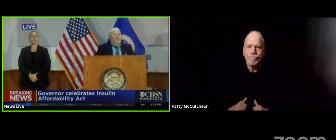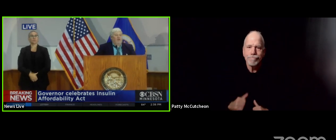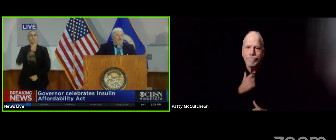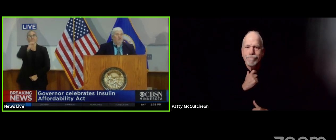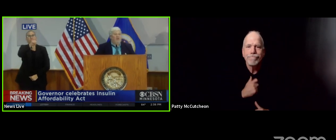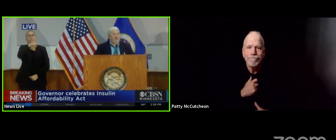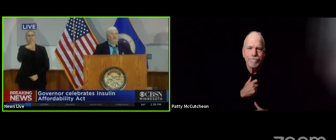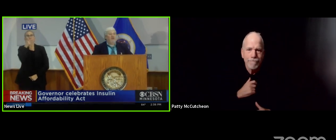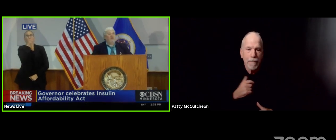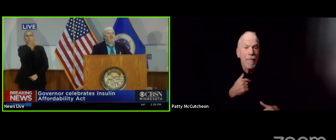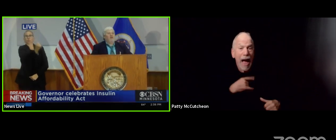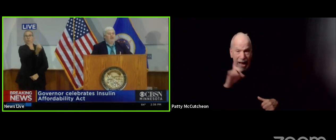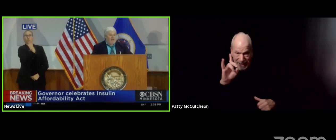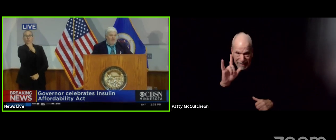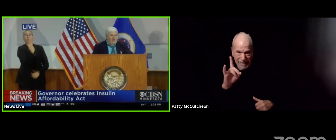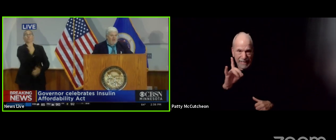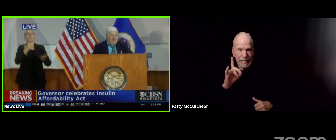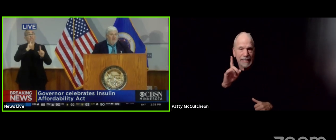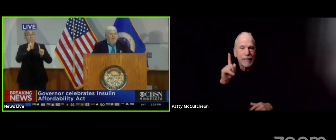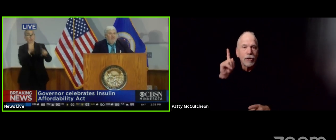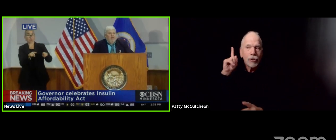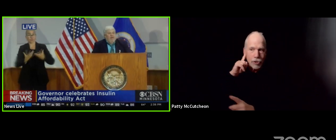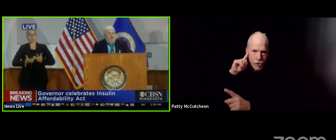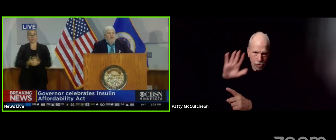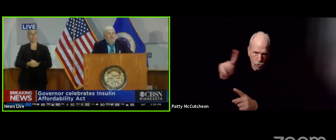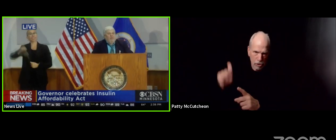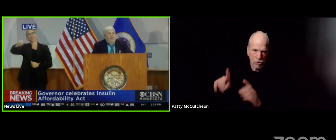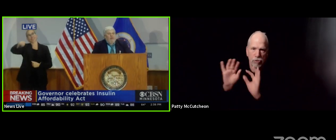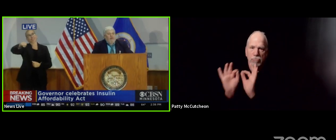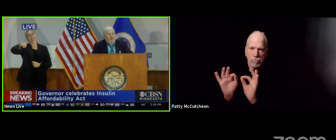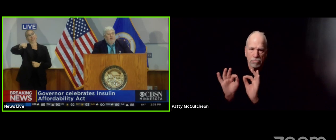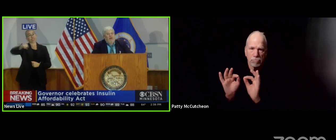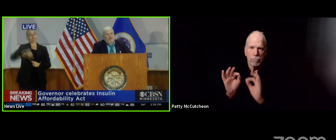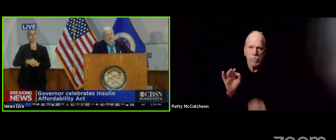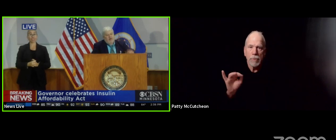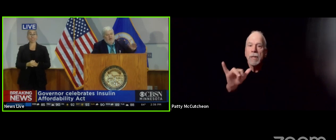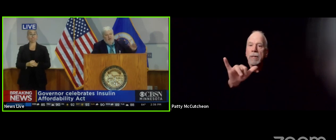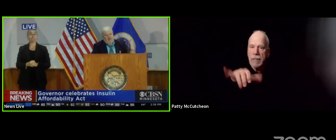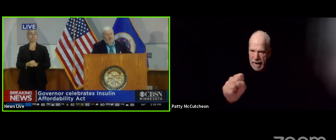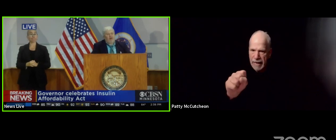THE QUESTION IS, YES. YOU KNOW, I CAN'T CERTAINLY GET